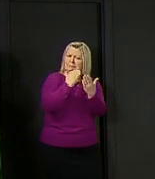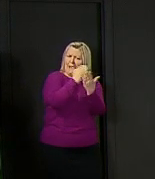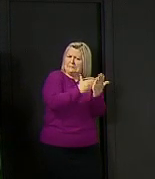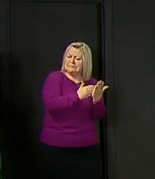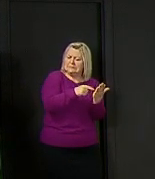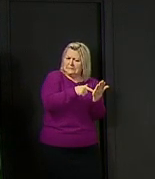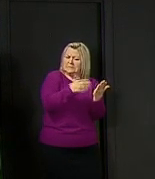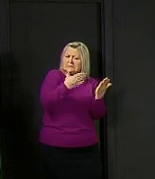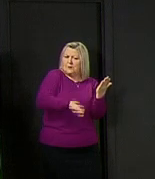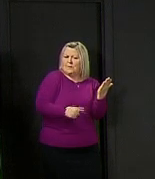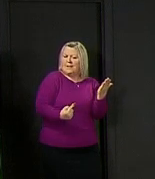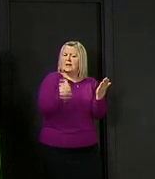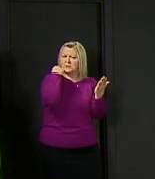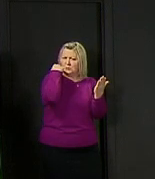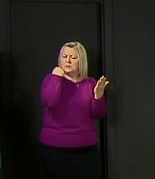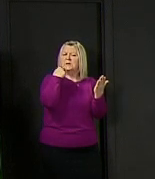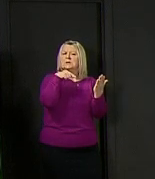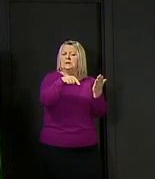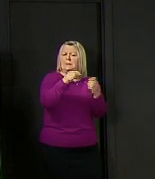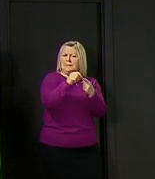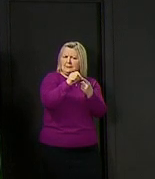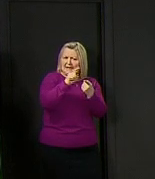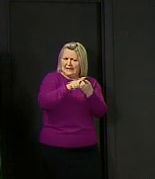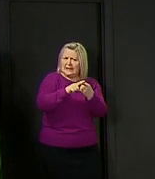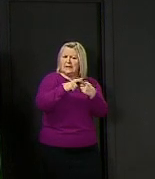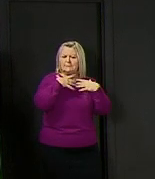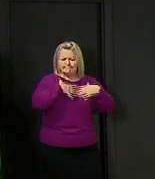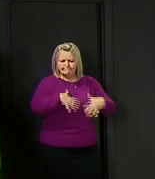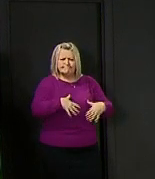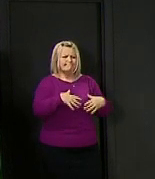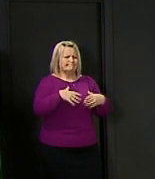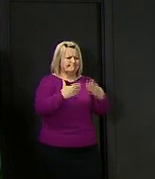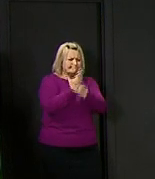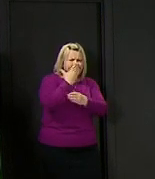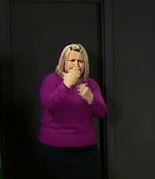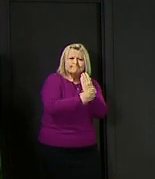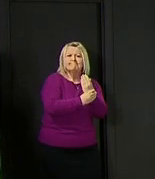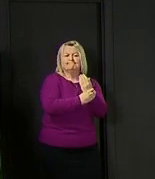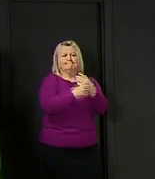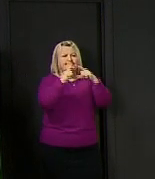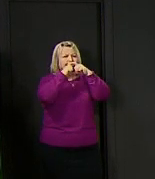also says that Health Protection Scotland has said that Covid-19 is no longer classified